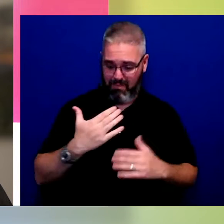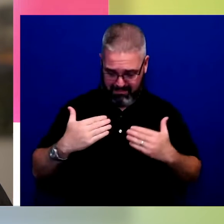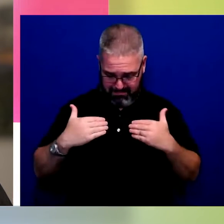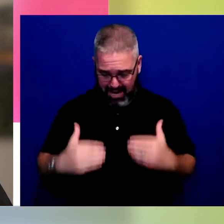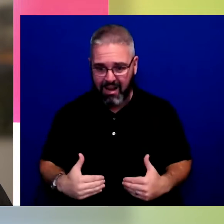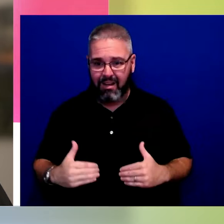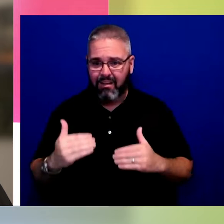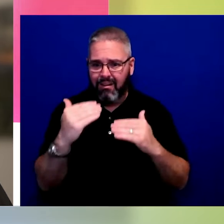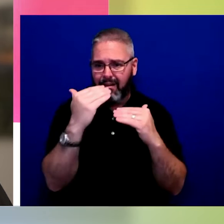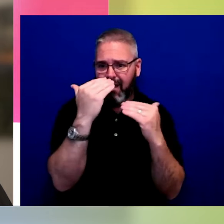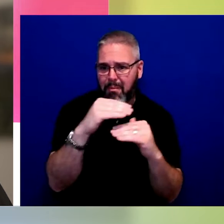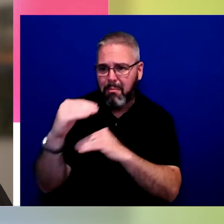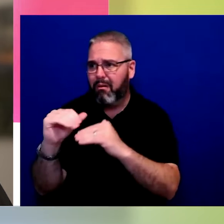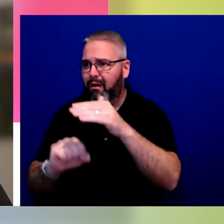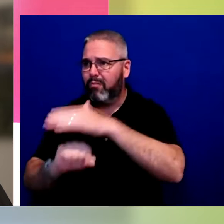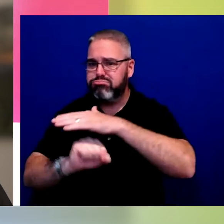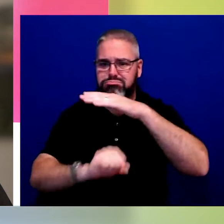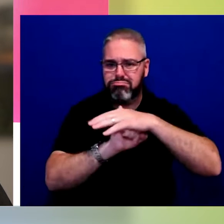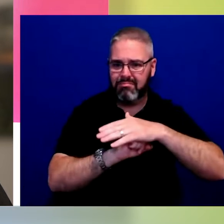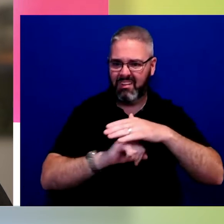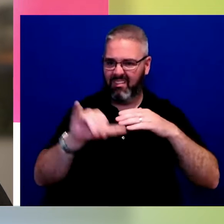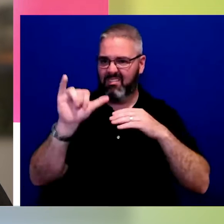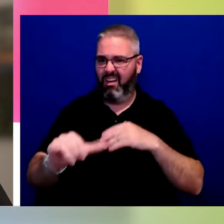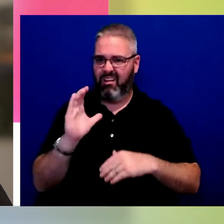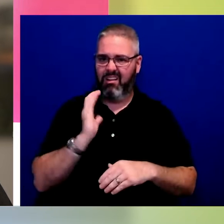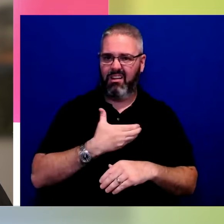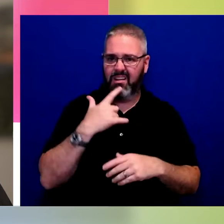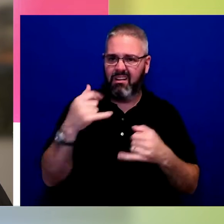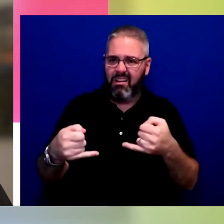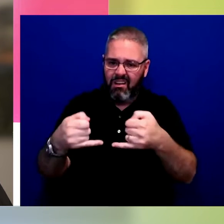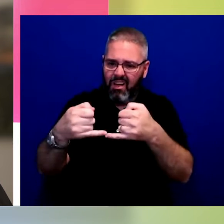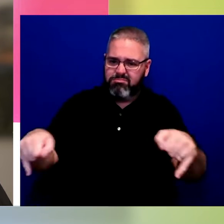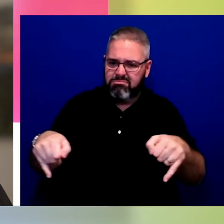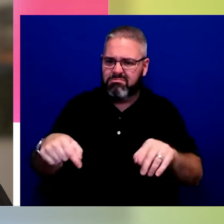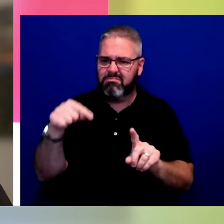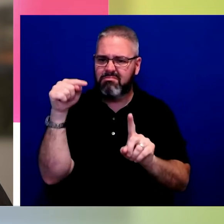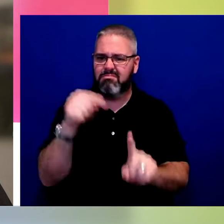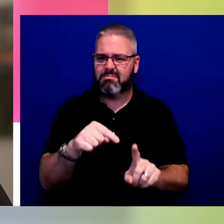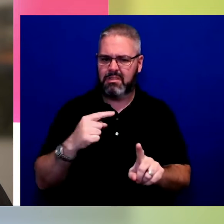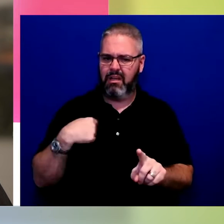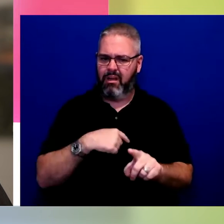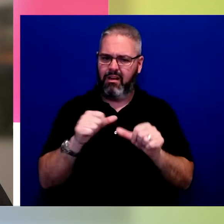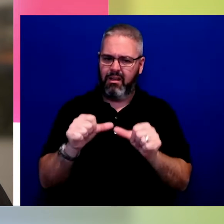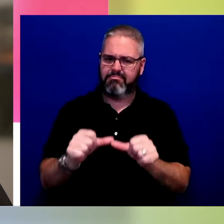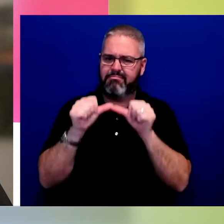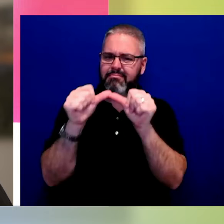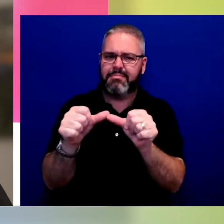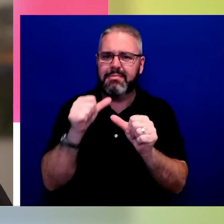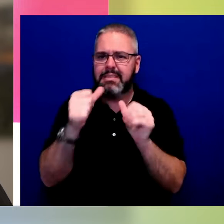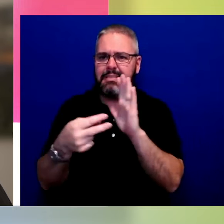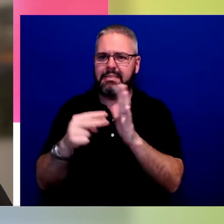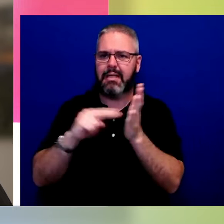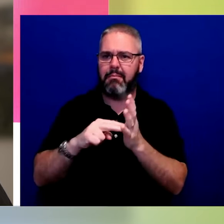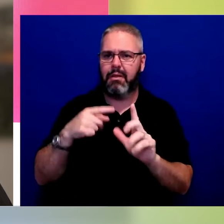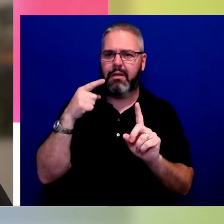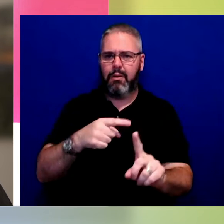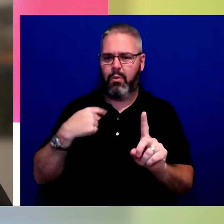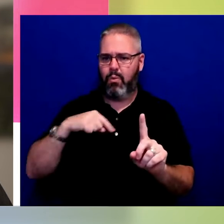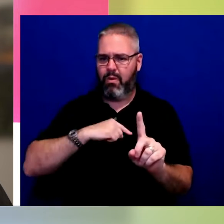should not set our boundaries, so I chose to continue to not only travel and explore for myself,